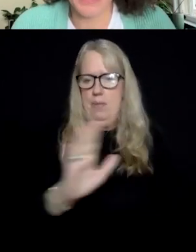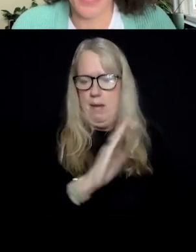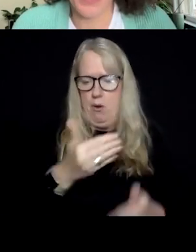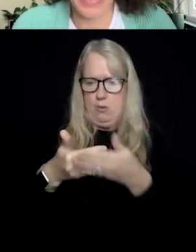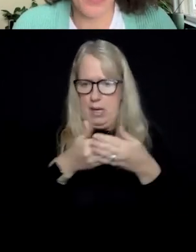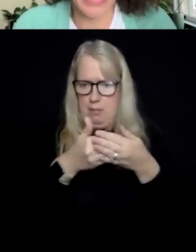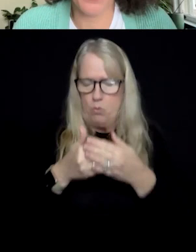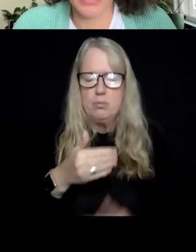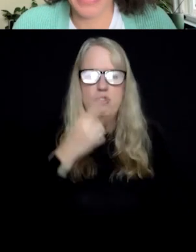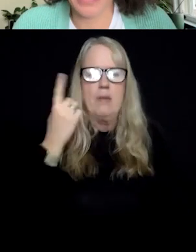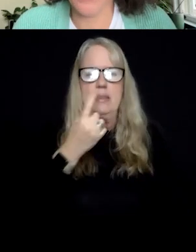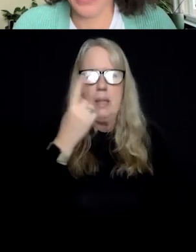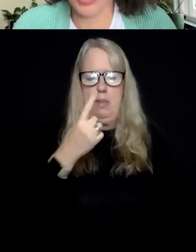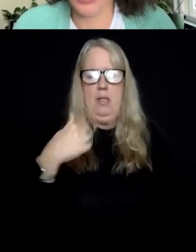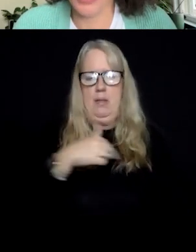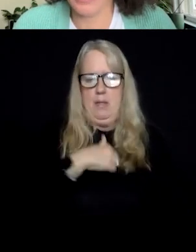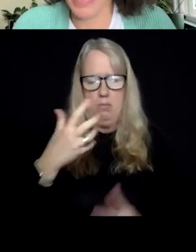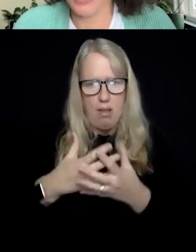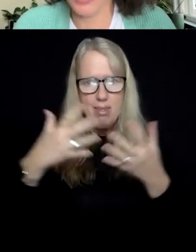IS SOMETHING THAT WE SPEND A LOT OF ENERGY IS MAKING SURE THE